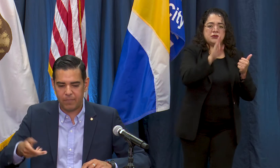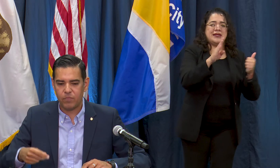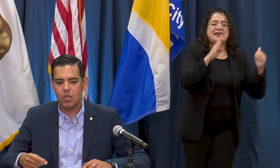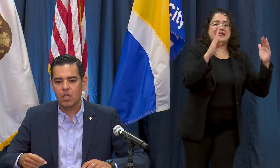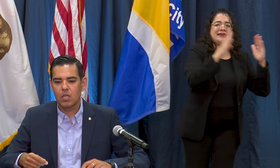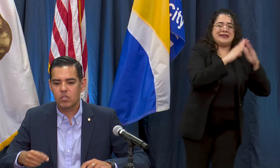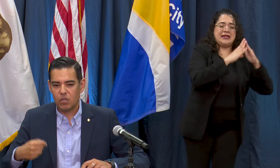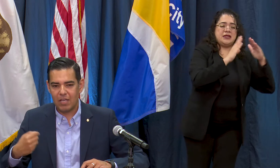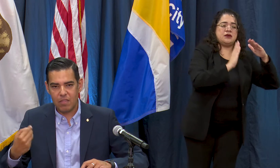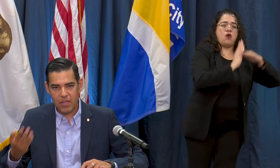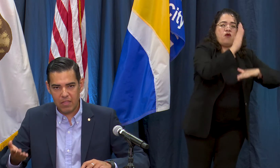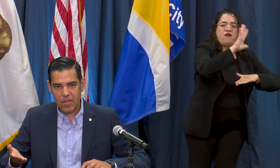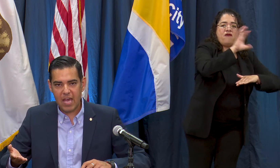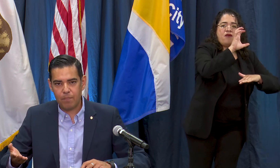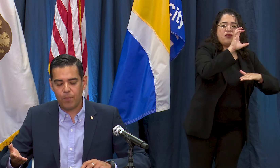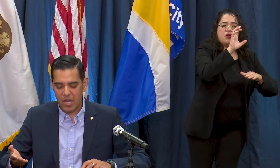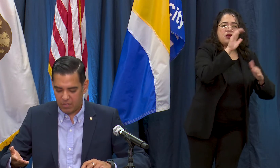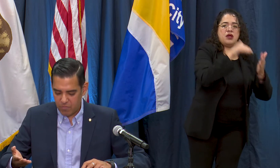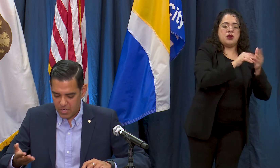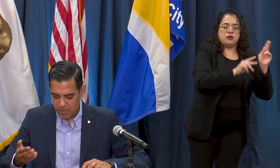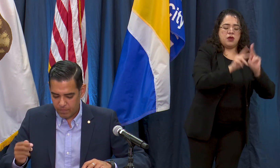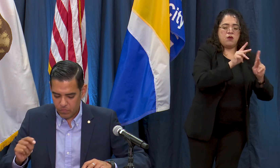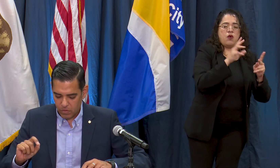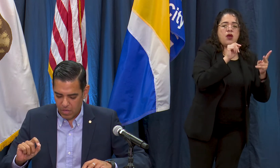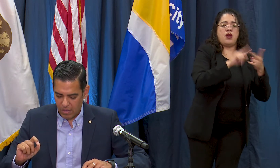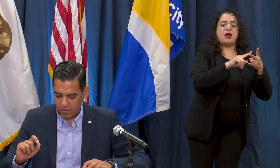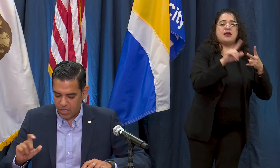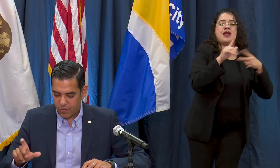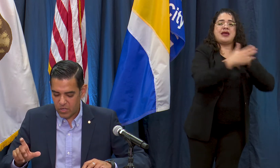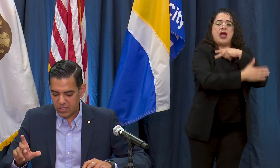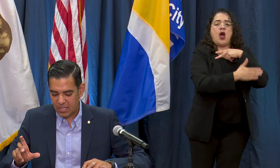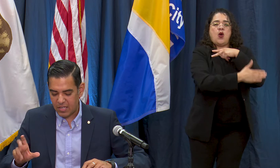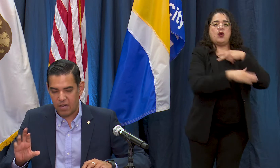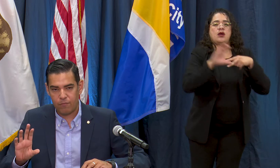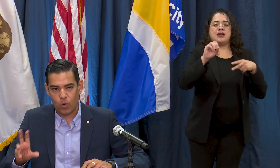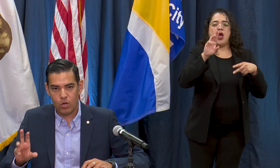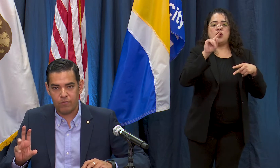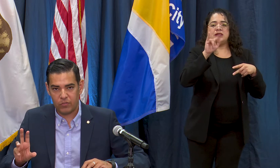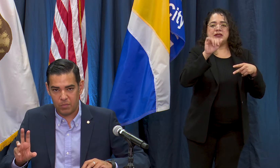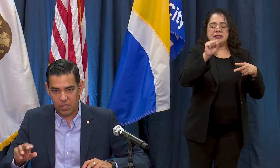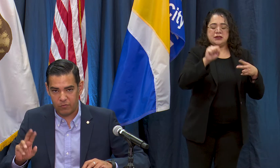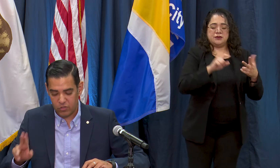right so in that pocket of money the Governor has set aside 450 million for